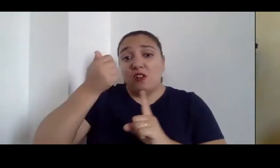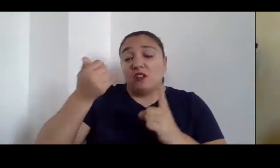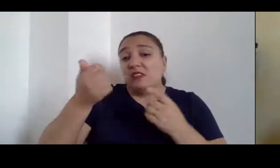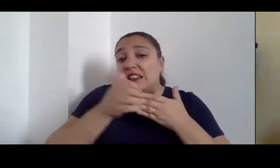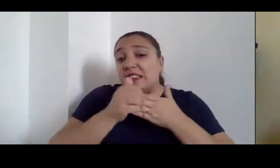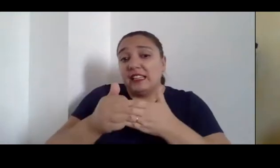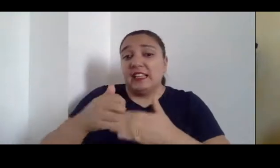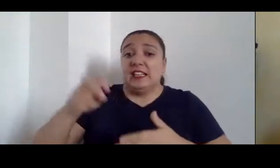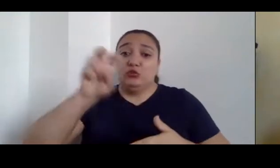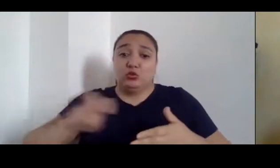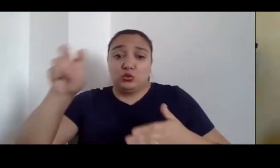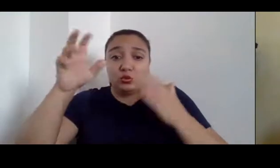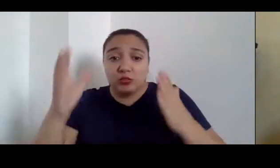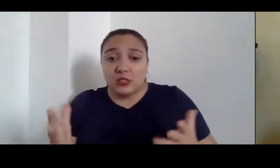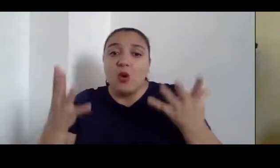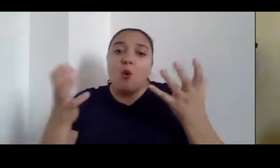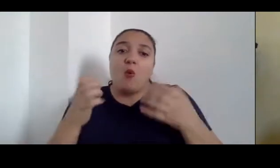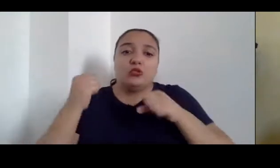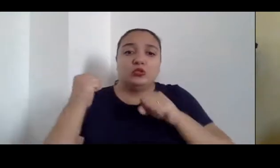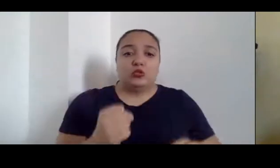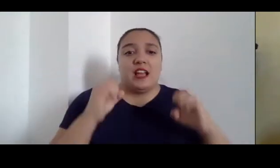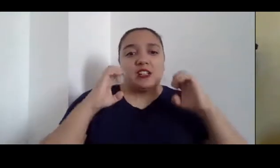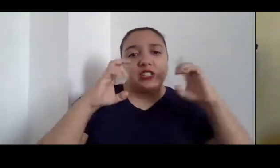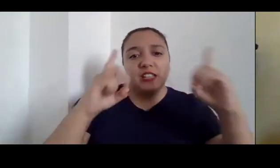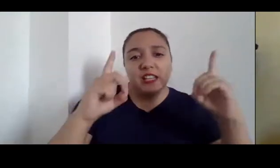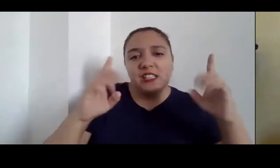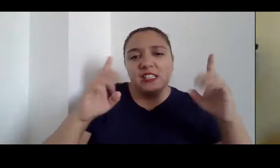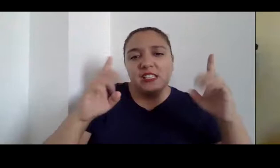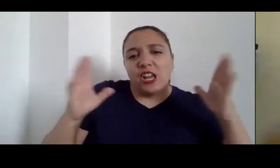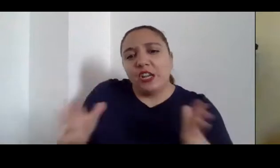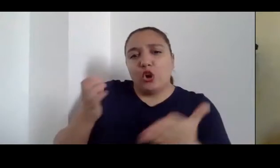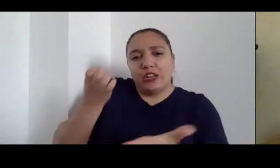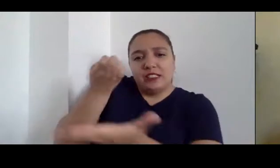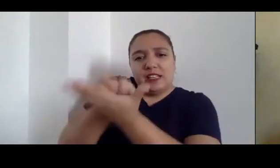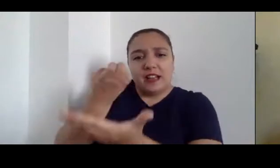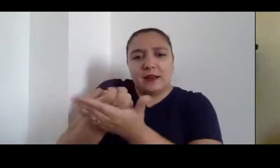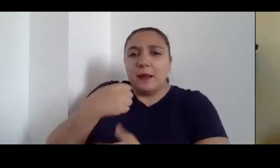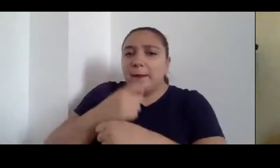So far as a part of this campaign, Dance/NYC has released the artists are necessary workers